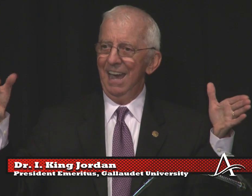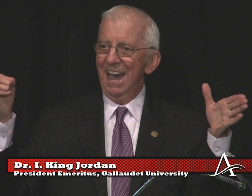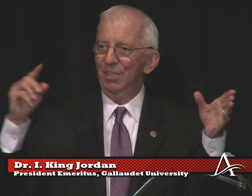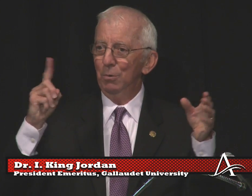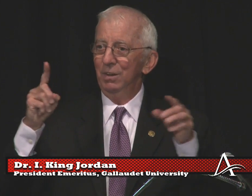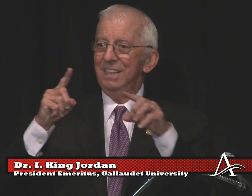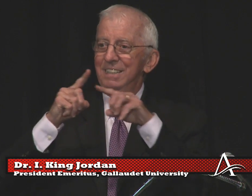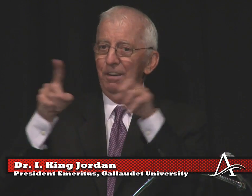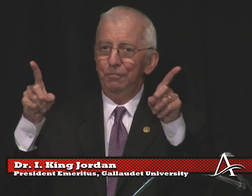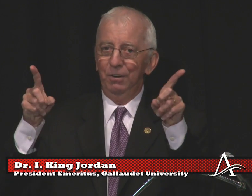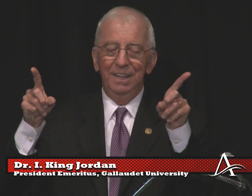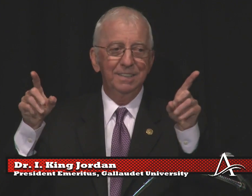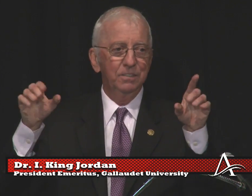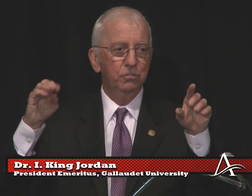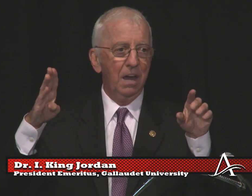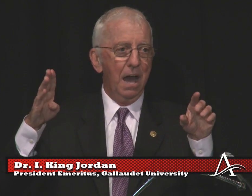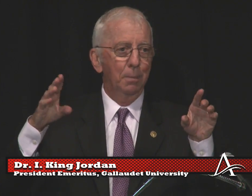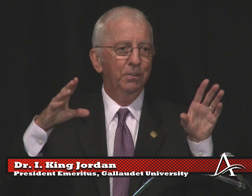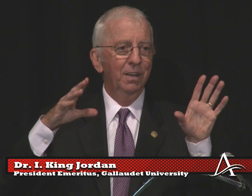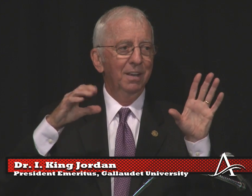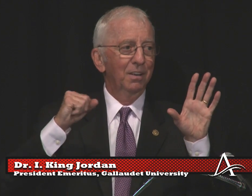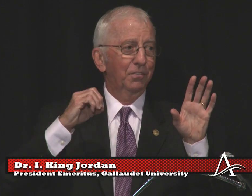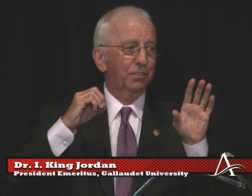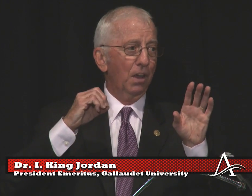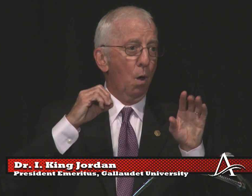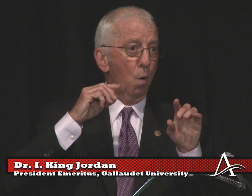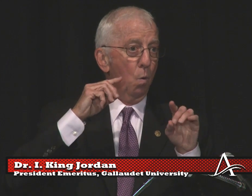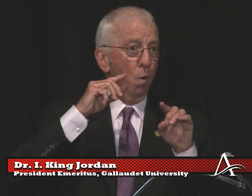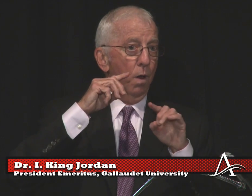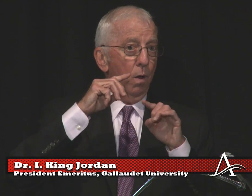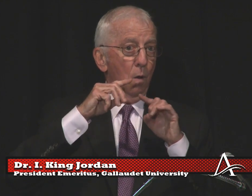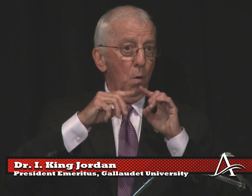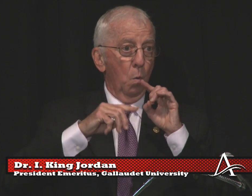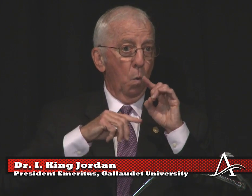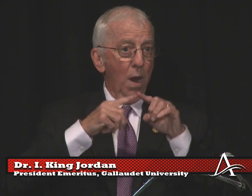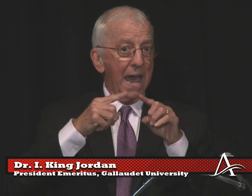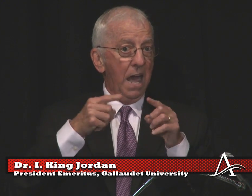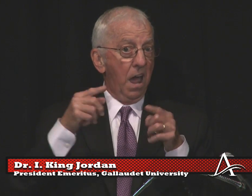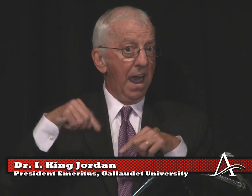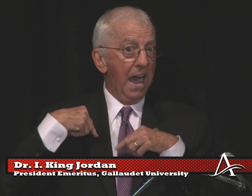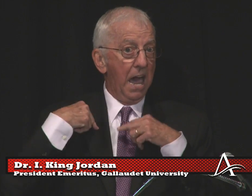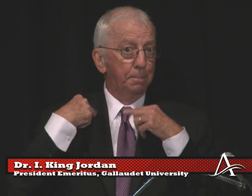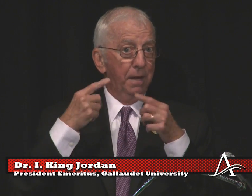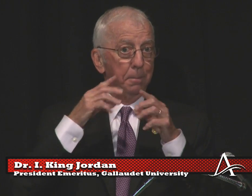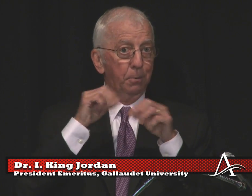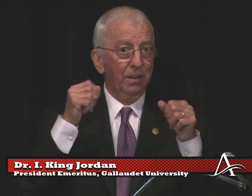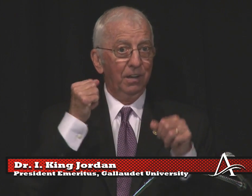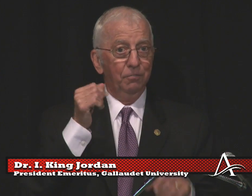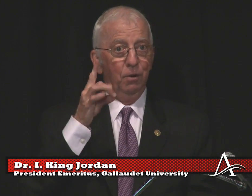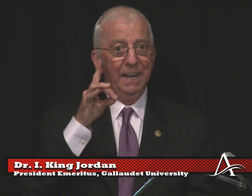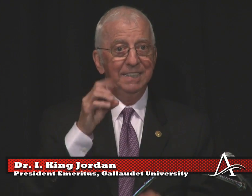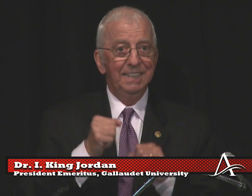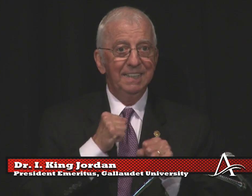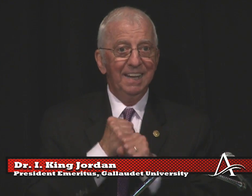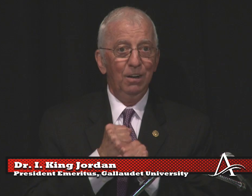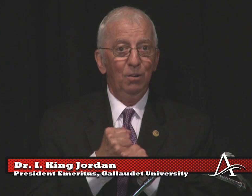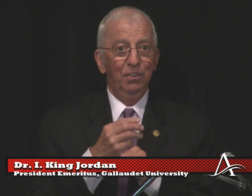And they were really different jobs. So when I had been President for 18 years